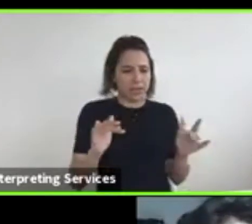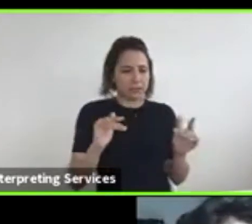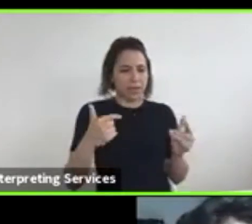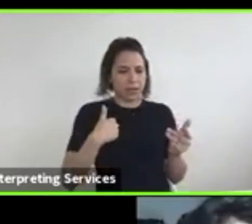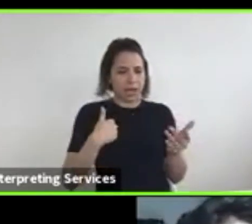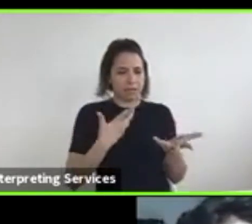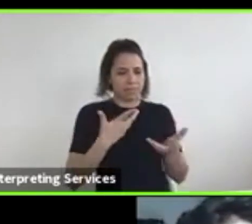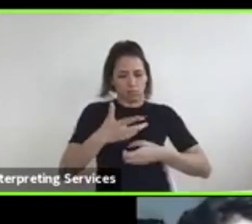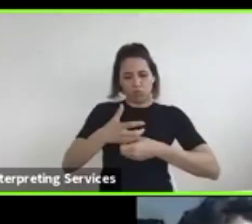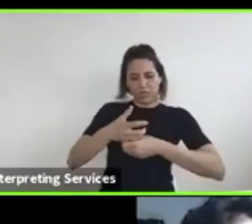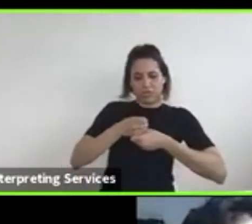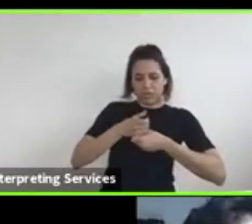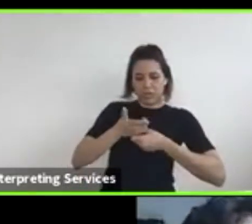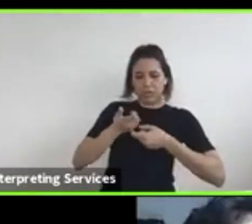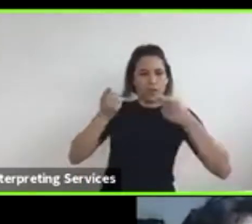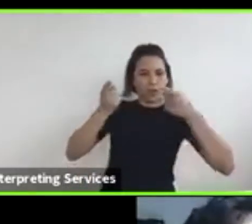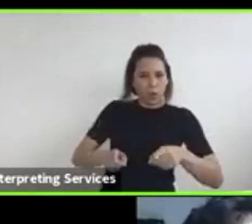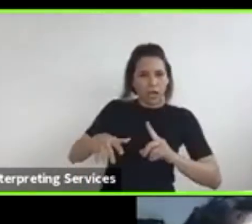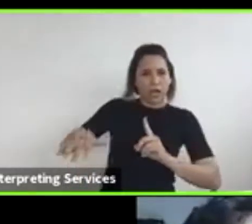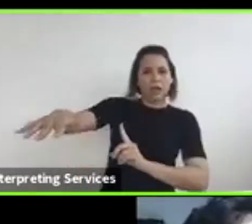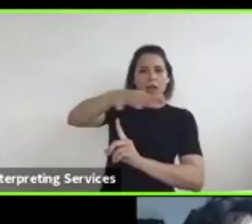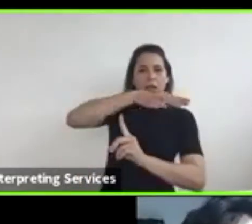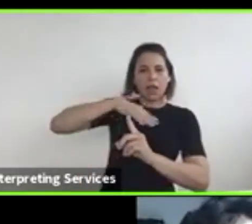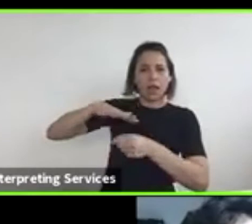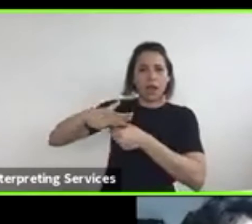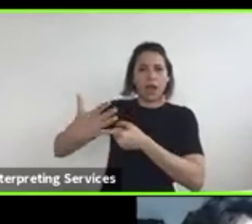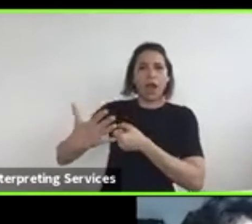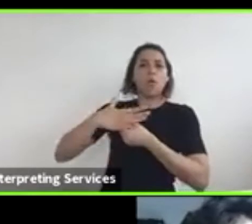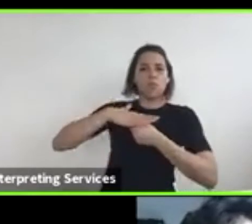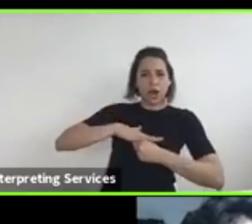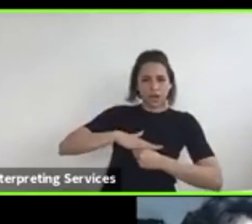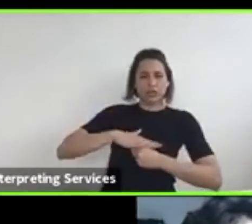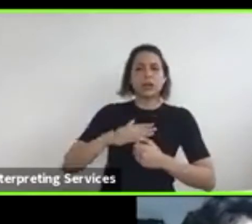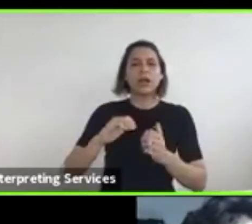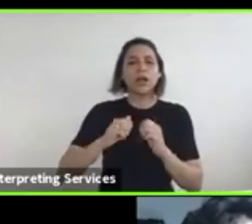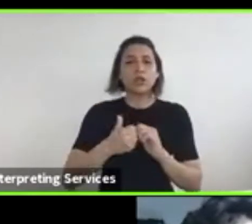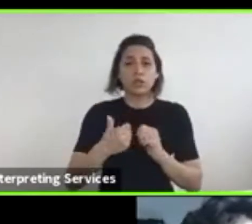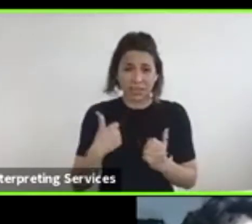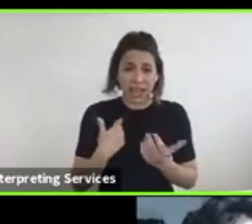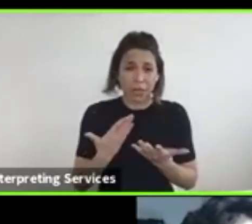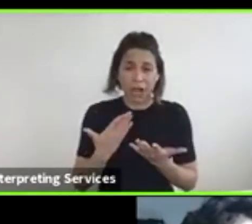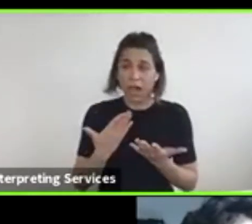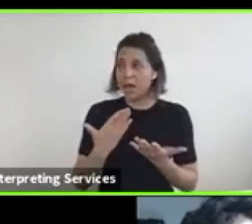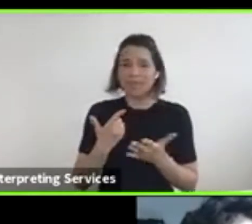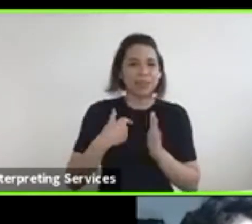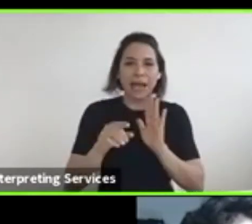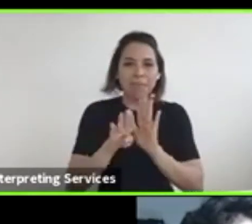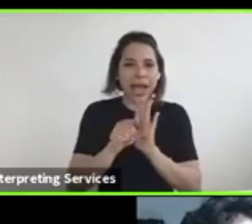OPPRESSION, AND SO I THINK THAT, THAT'S HOW I COME TO THIS CONVERSATION. IT'S HOW I COME TO MY WORK,